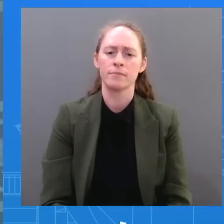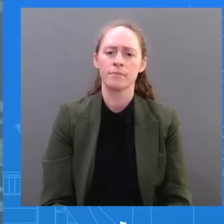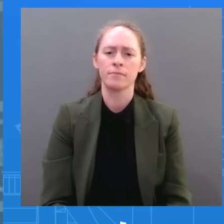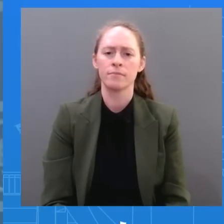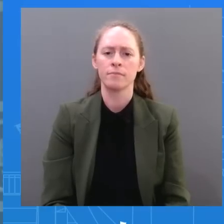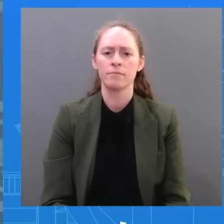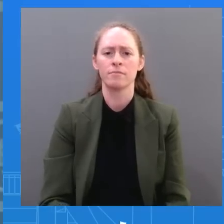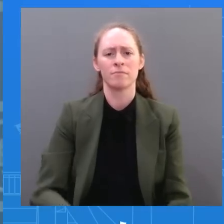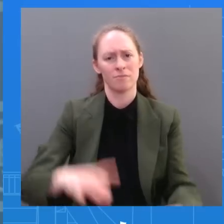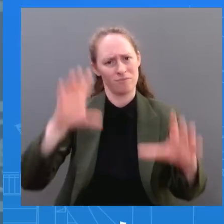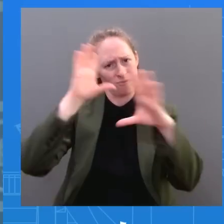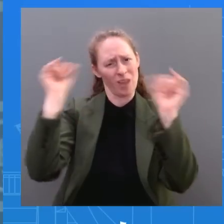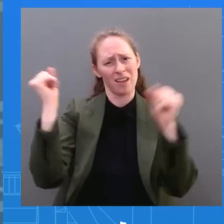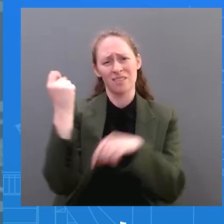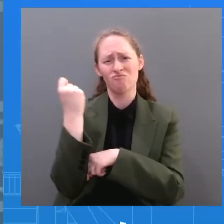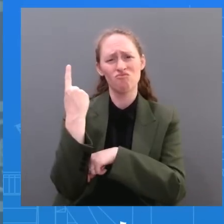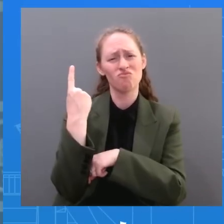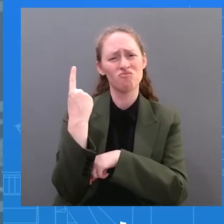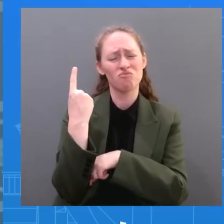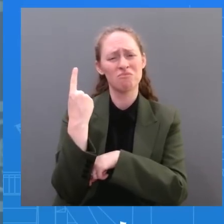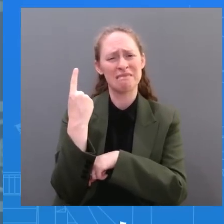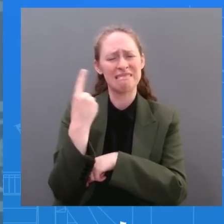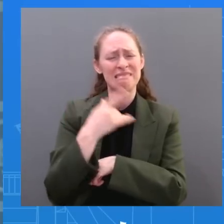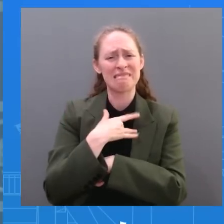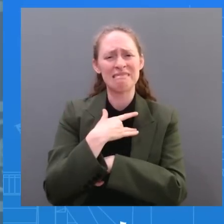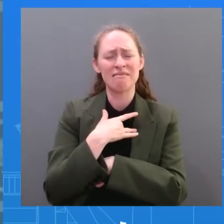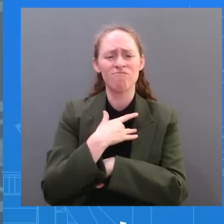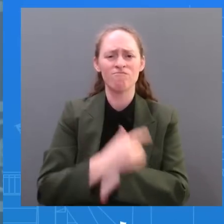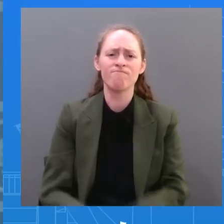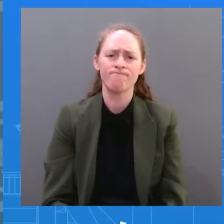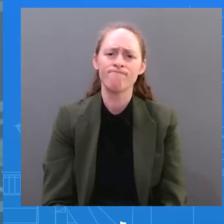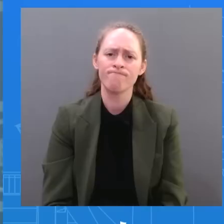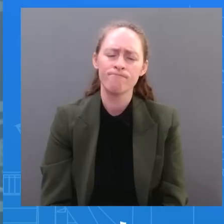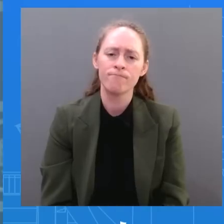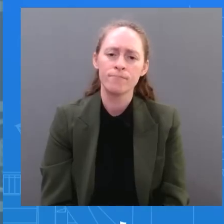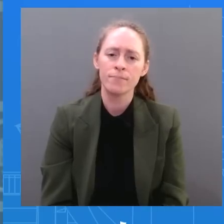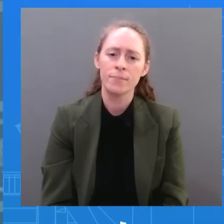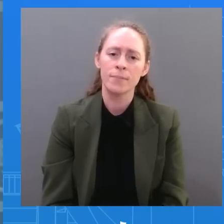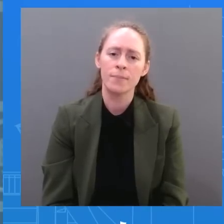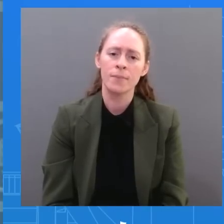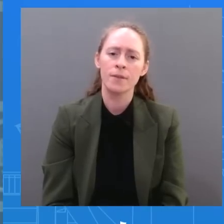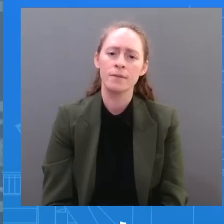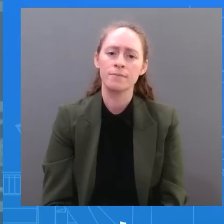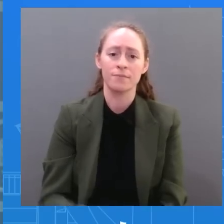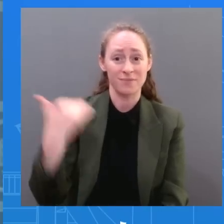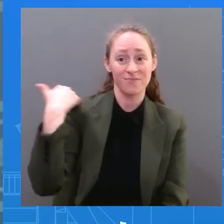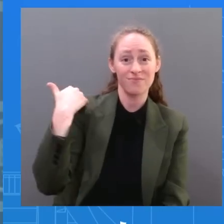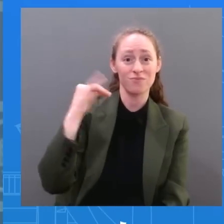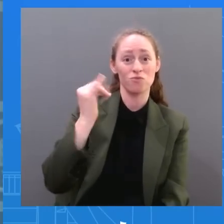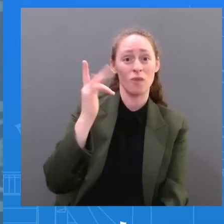Brittney Griner talked about the Fourth of July, which we just celebrated yesterday, talking about freedom and how different it means for her.